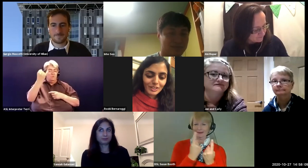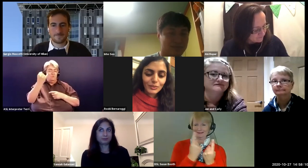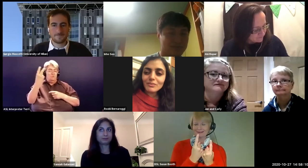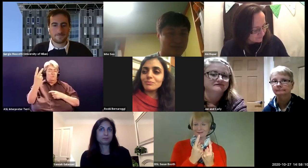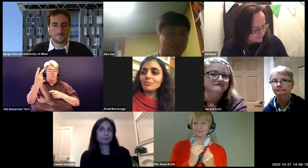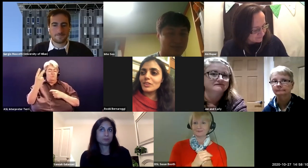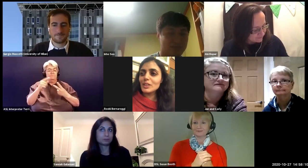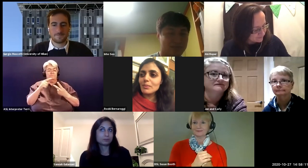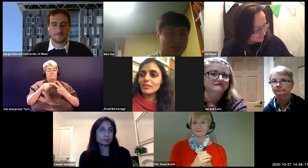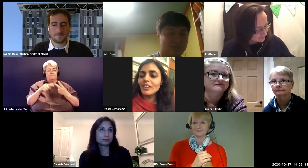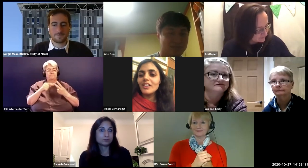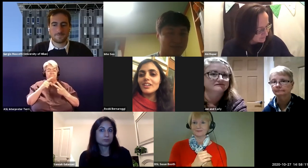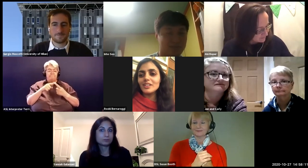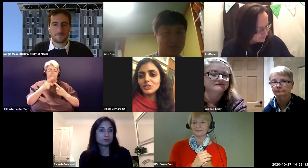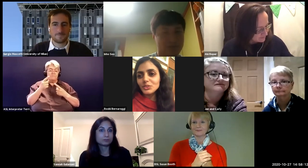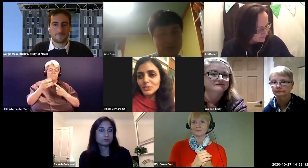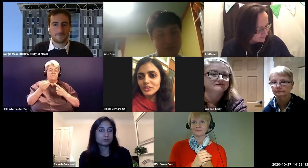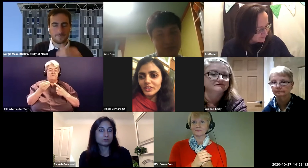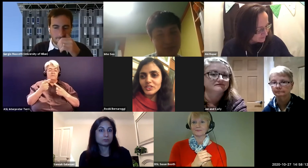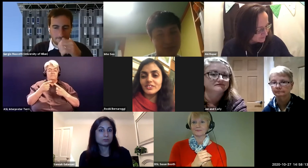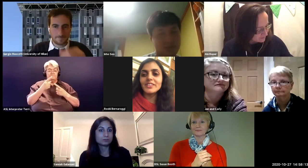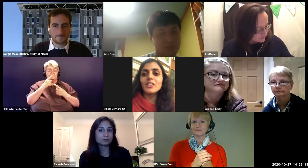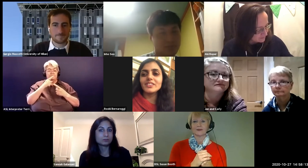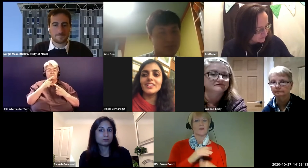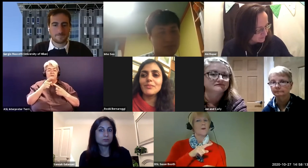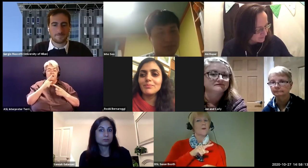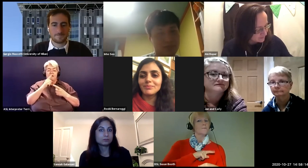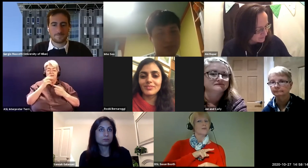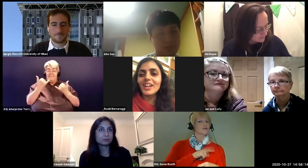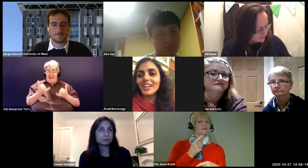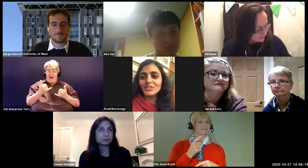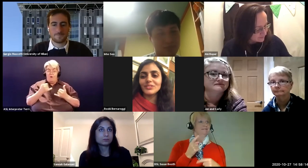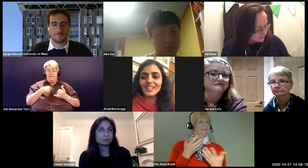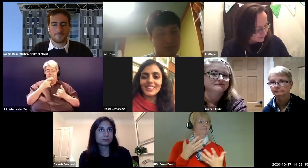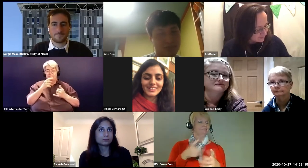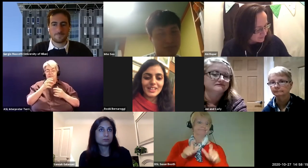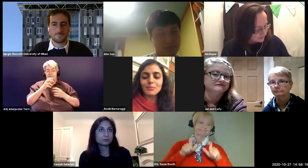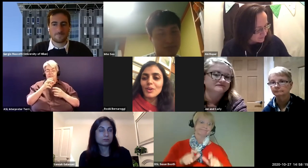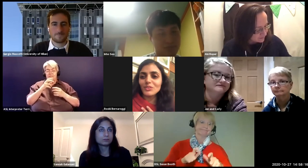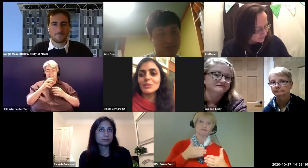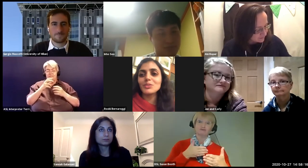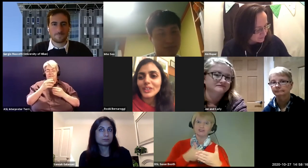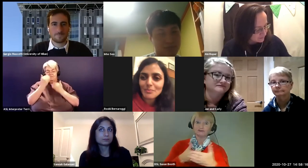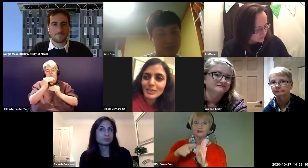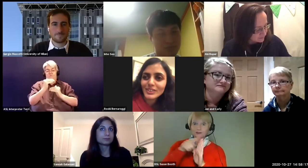well for example uh due to the restrictions not um I I don't I like I'm of course I'm talking about